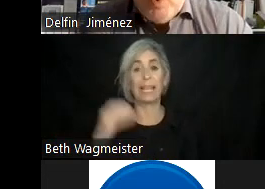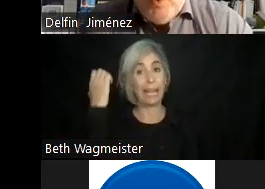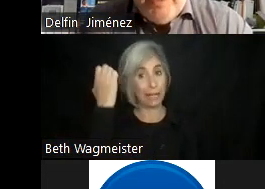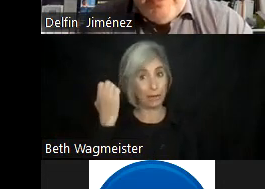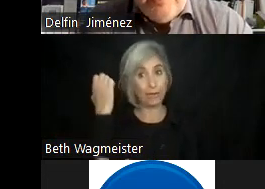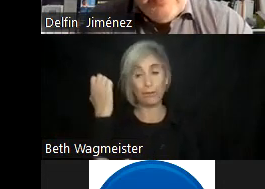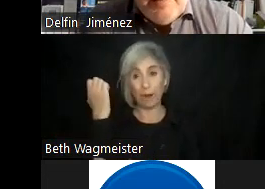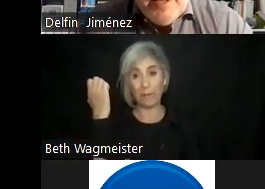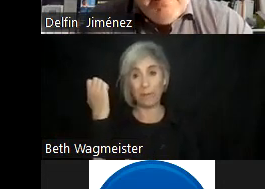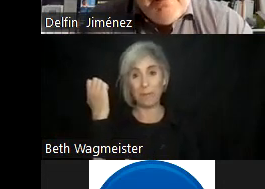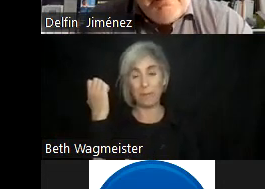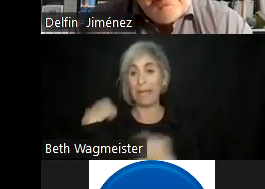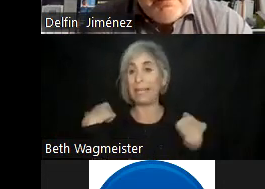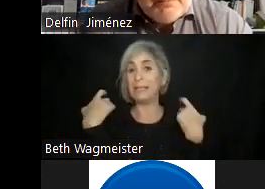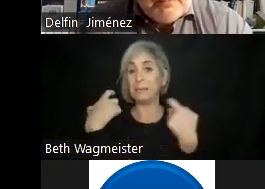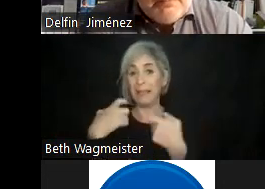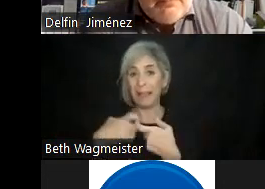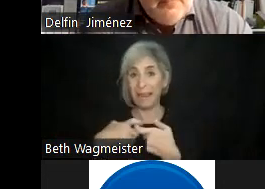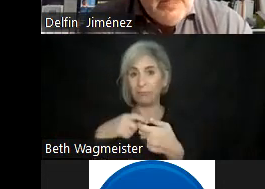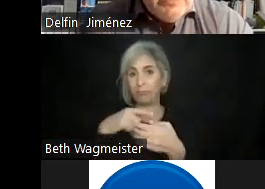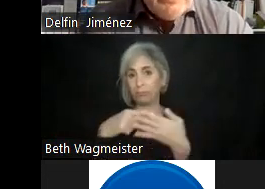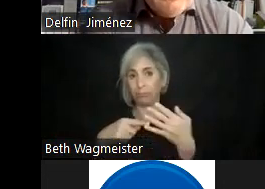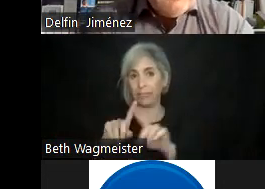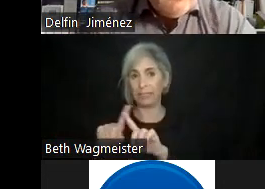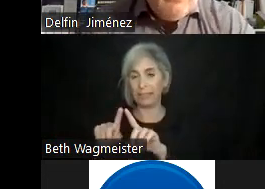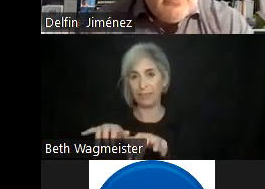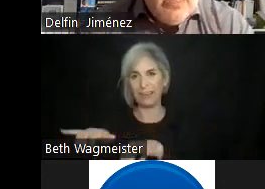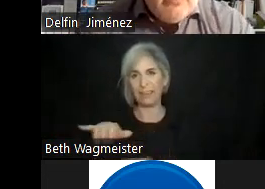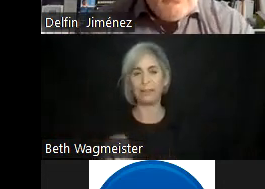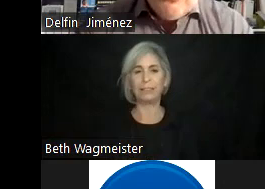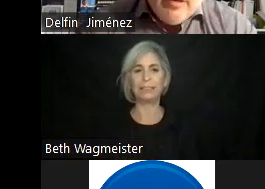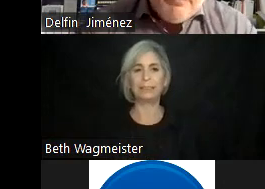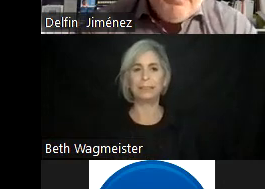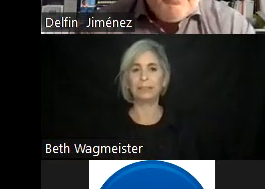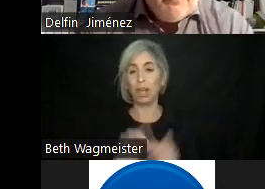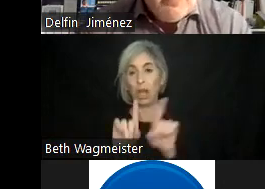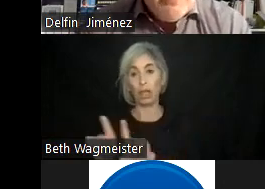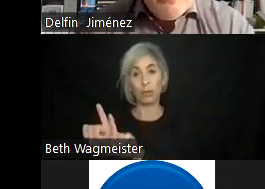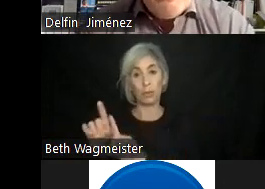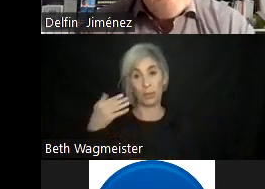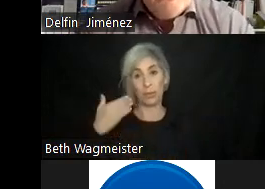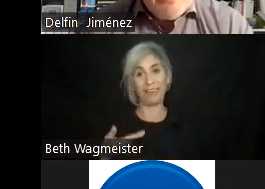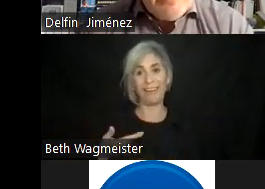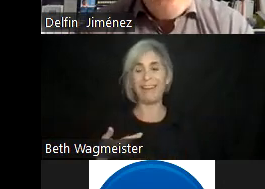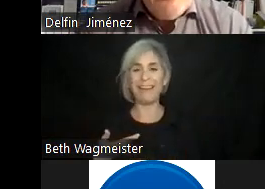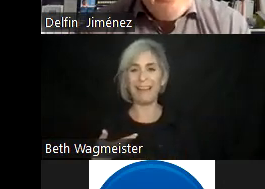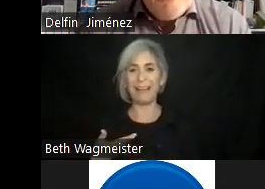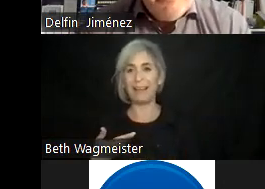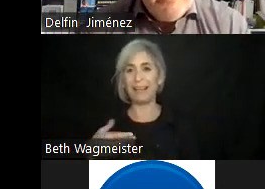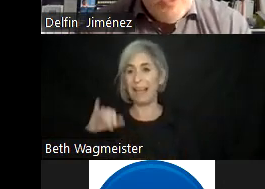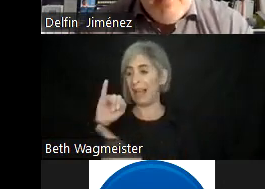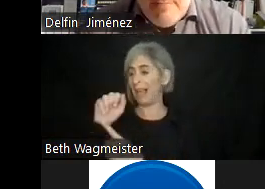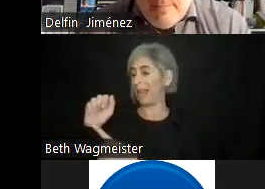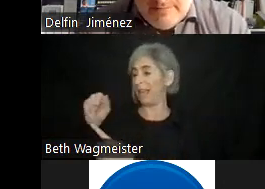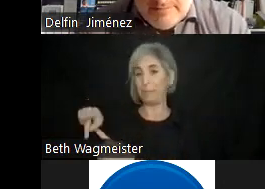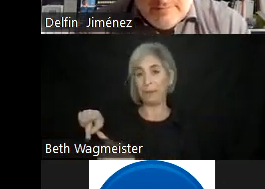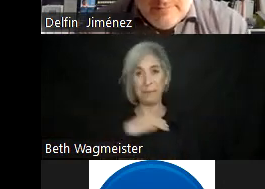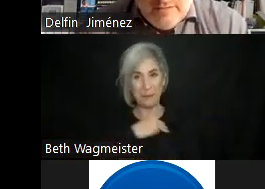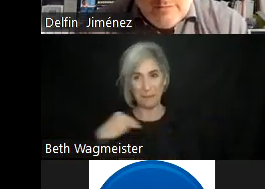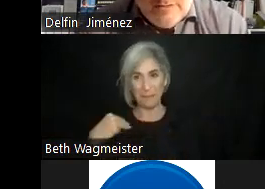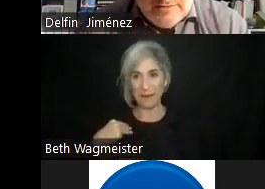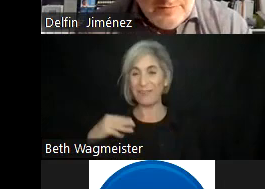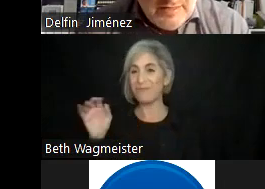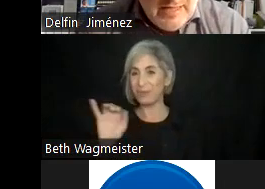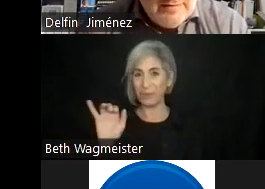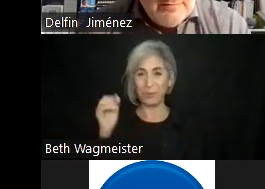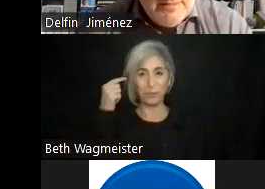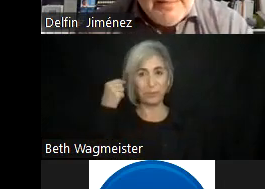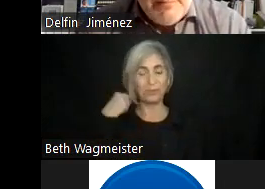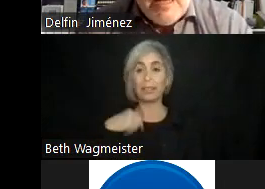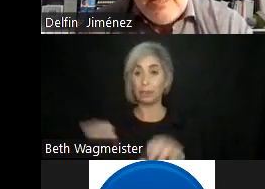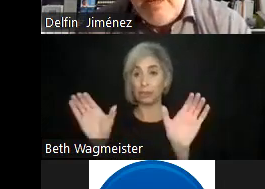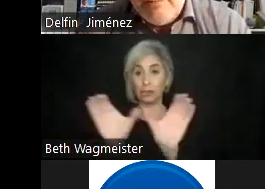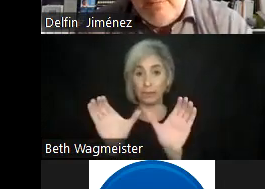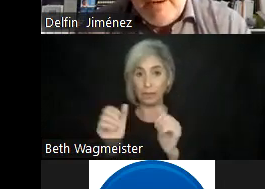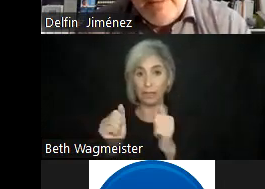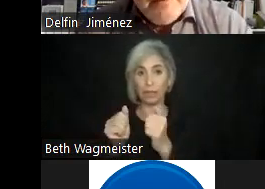and ONI in Spain. I'm also an IAAP member with a certificate in environment.